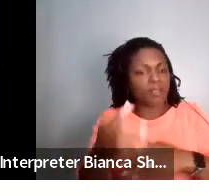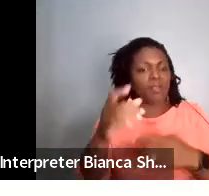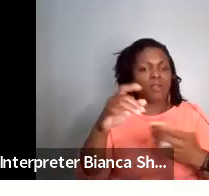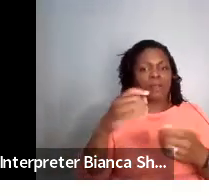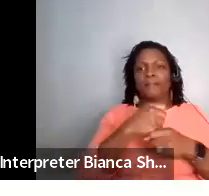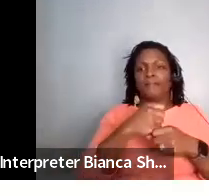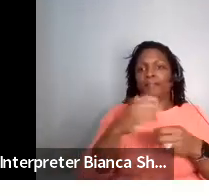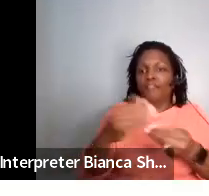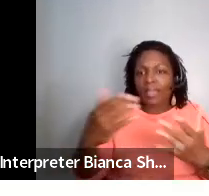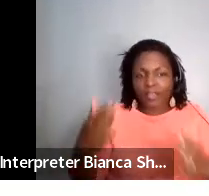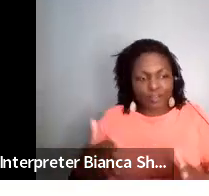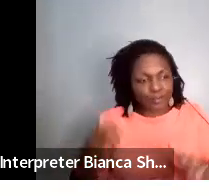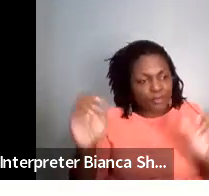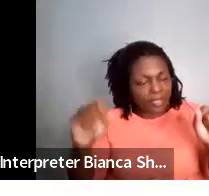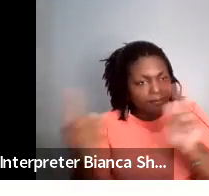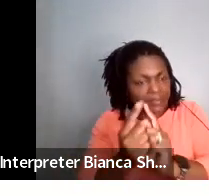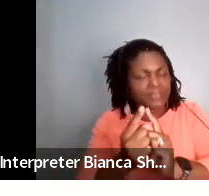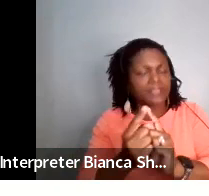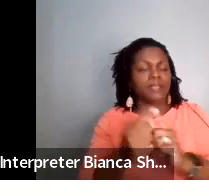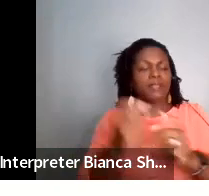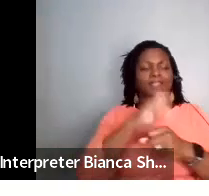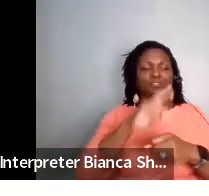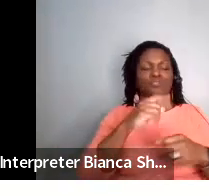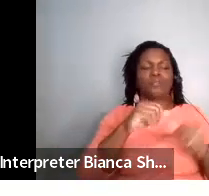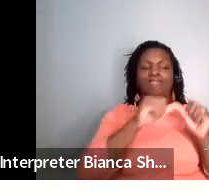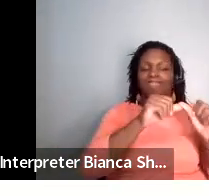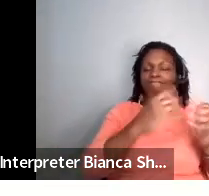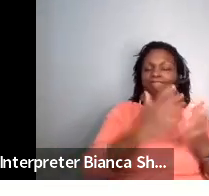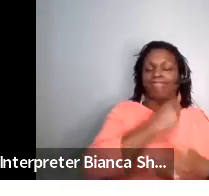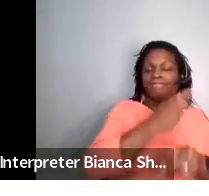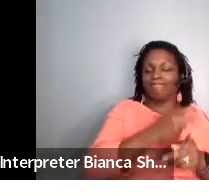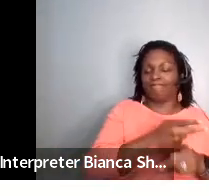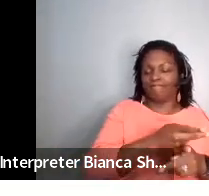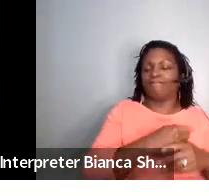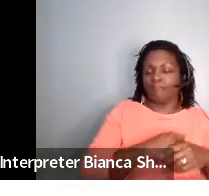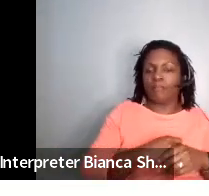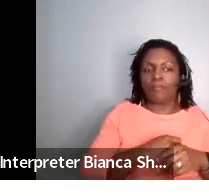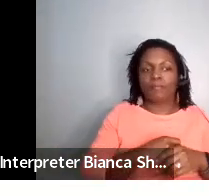And they have made that connection, and then finally it's prices stabilization which these are band-based crisis services.